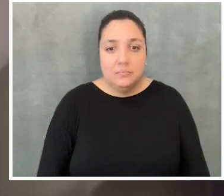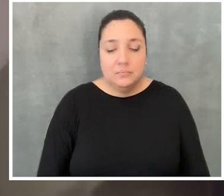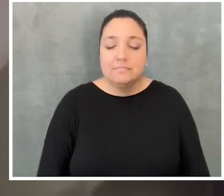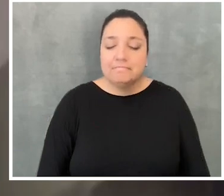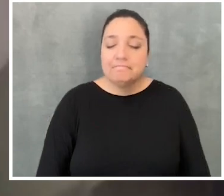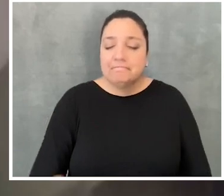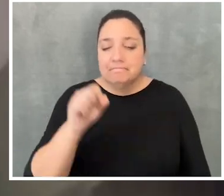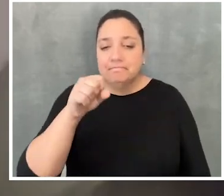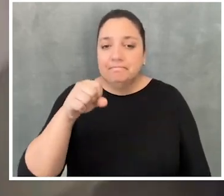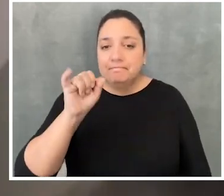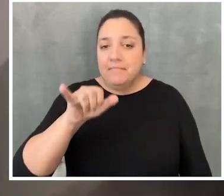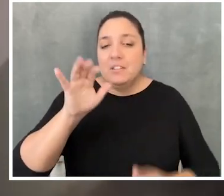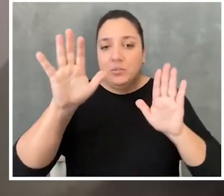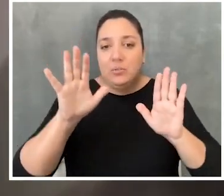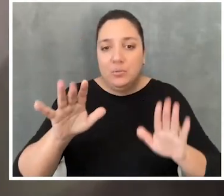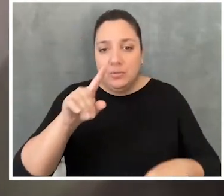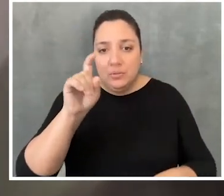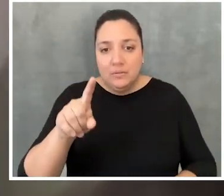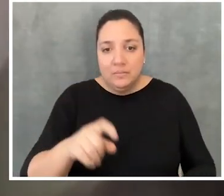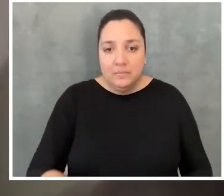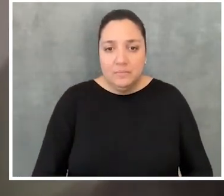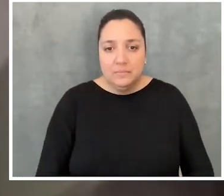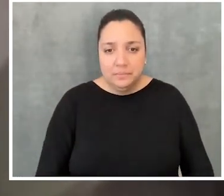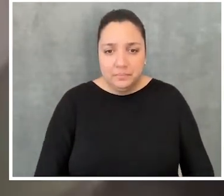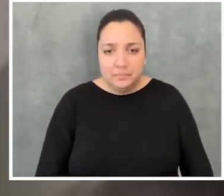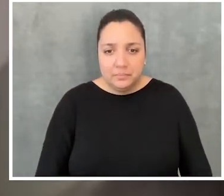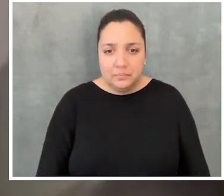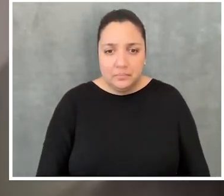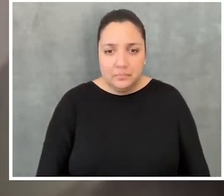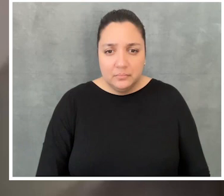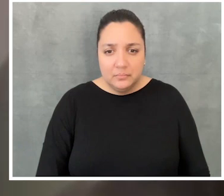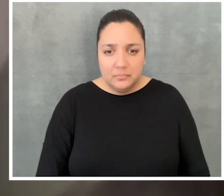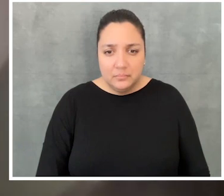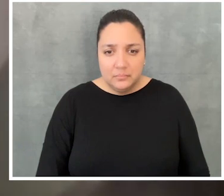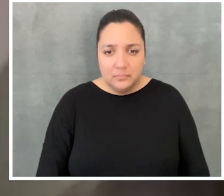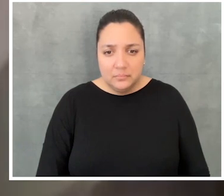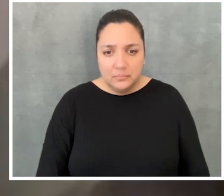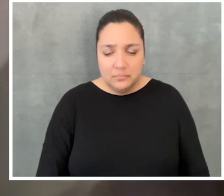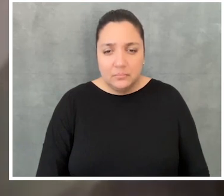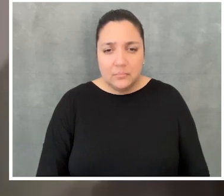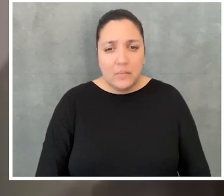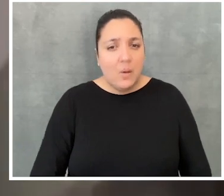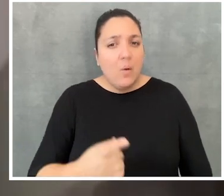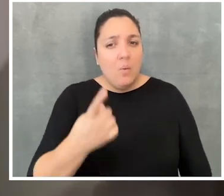Yeah, that's a great question. So one of the biggest issues is that